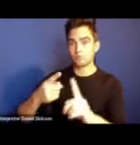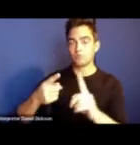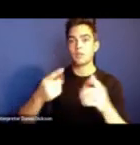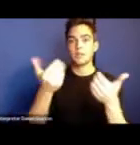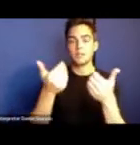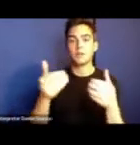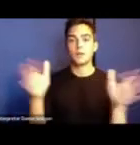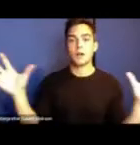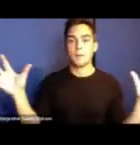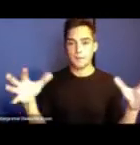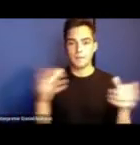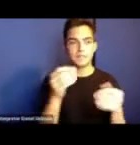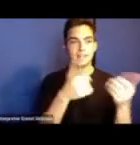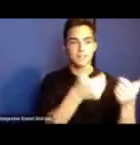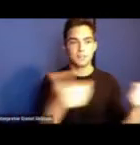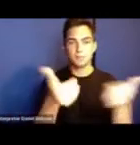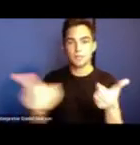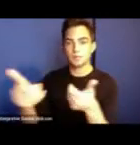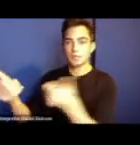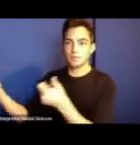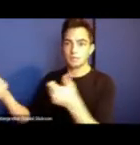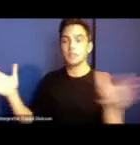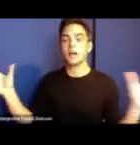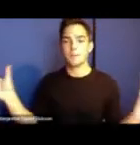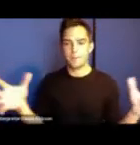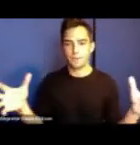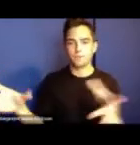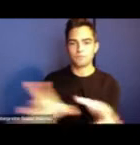efforts by intentional collaboration. Next slide.